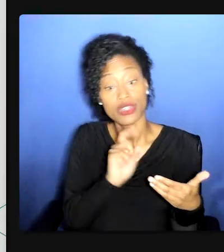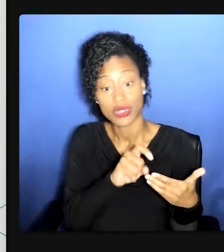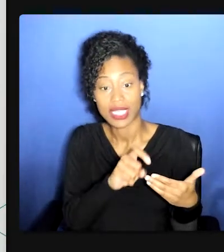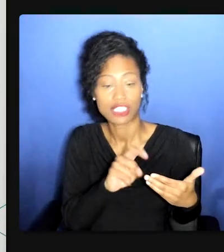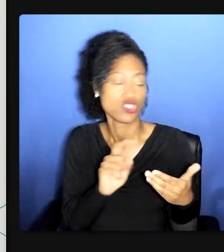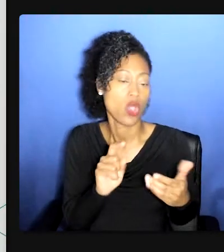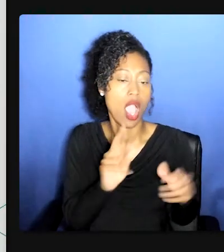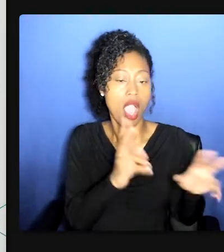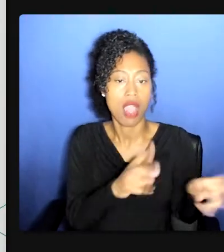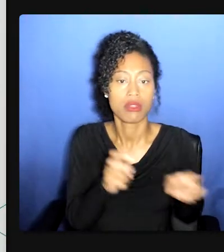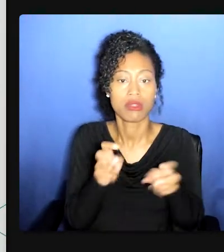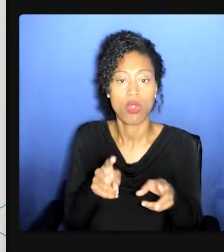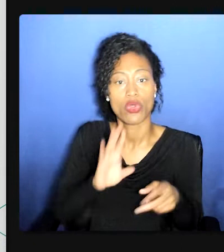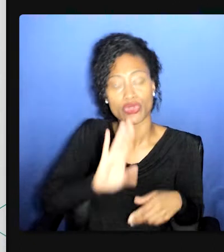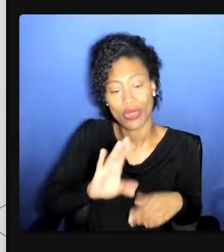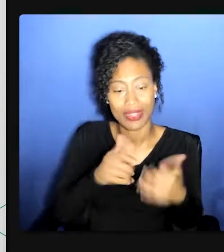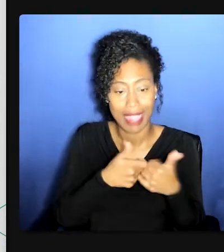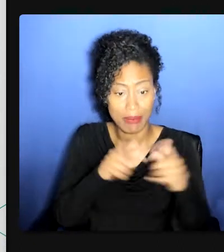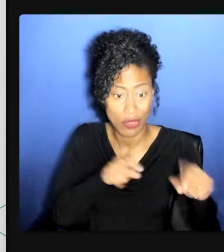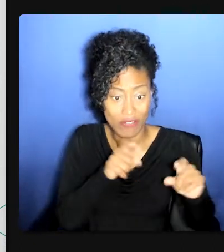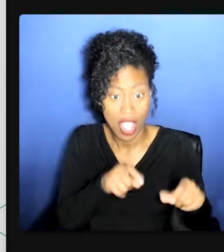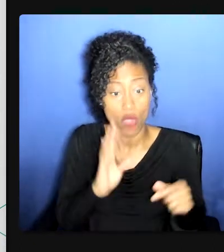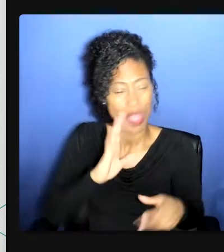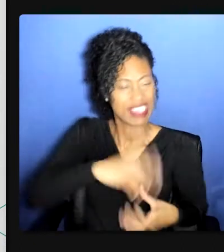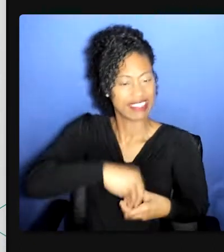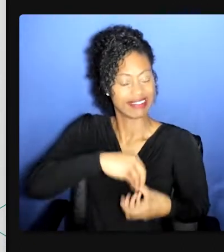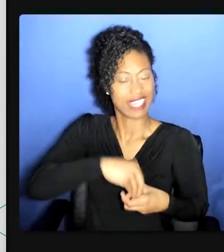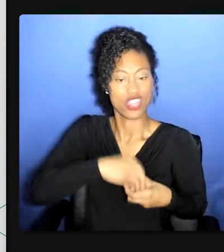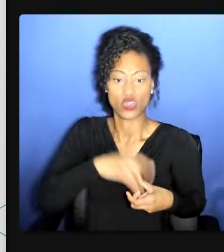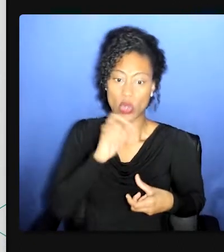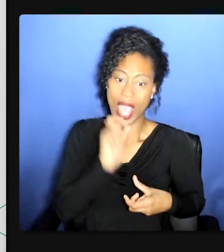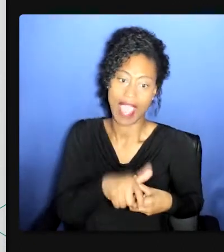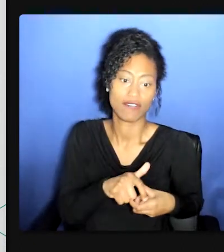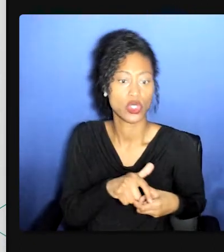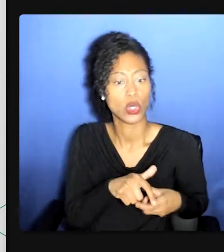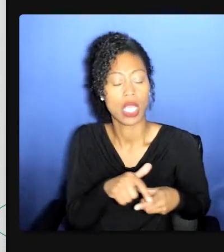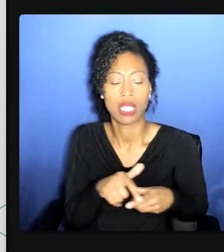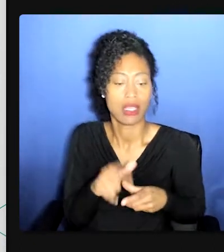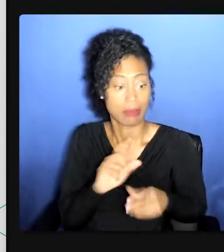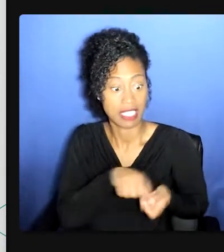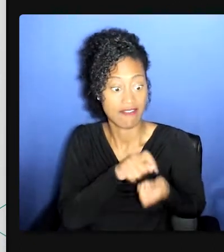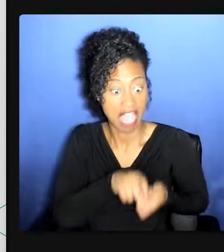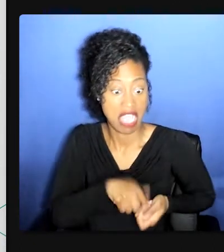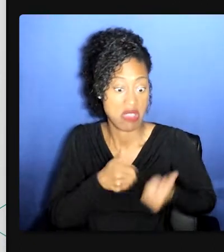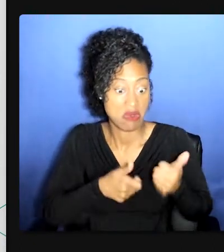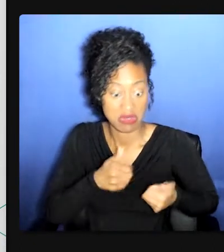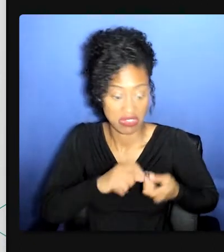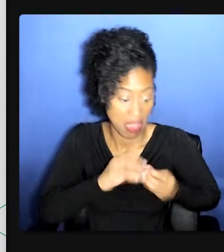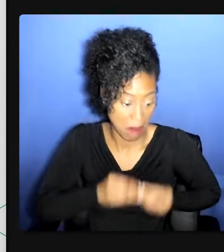Port numbers are mapped internally so you don't need to specify them when you create a build.